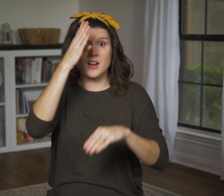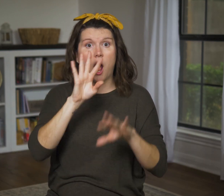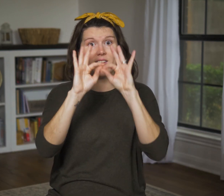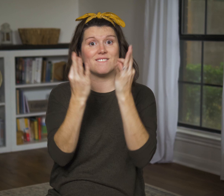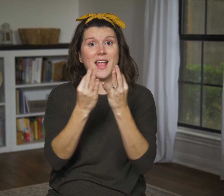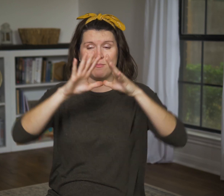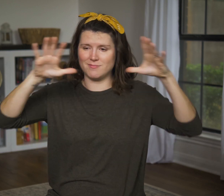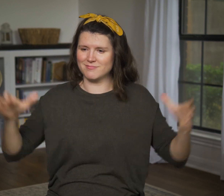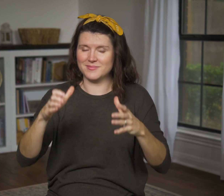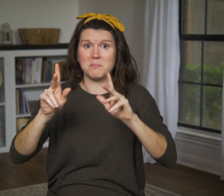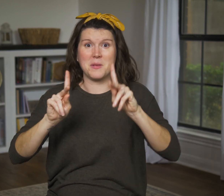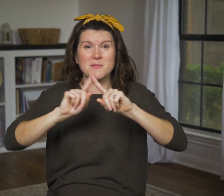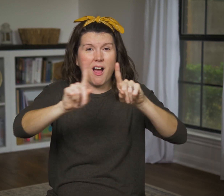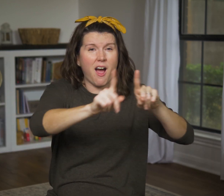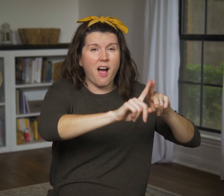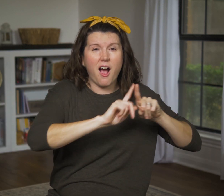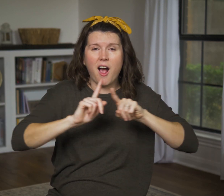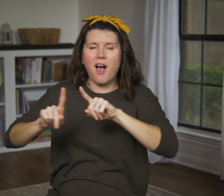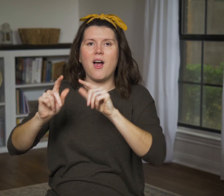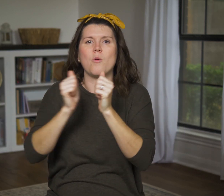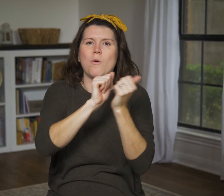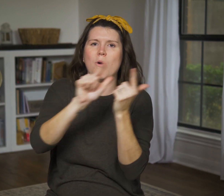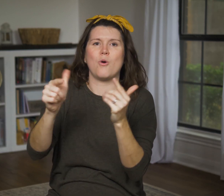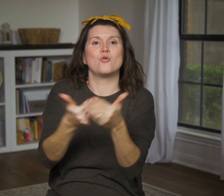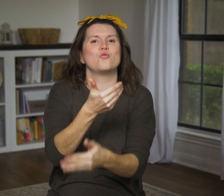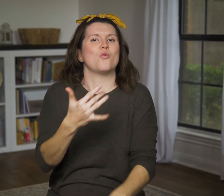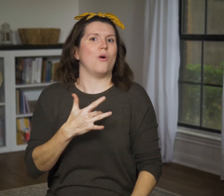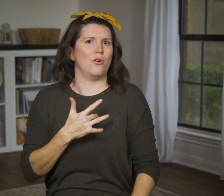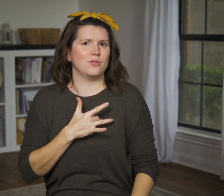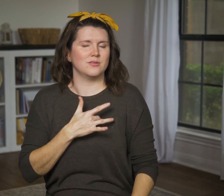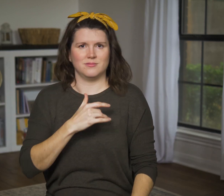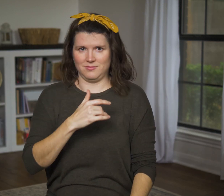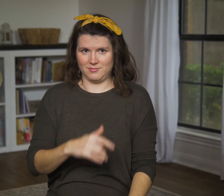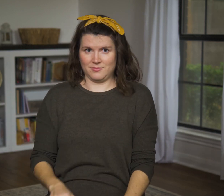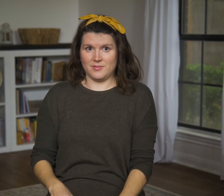God’s family is made up of people with new hearts, not similar DNA.